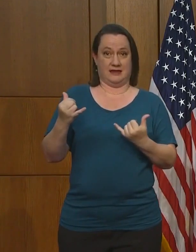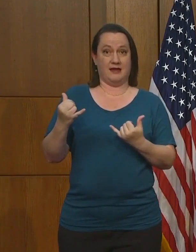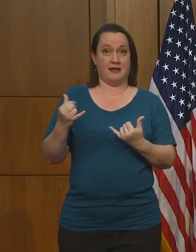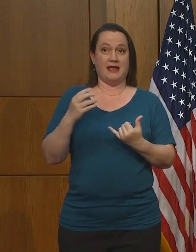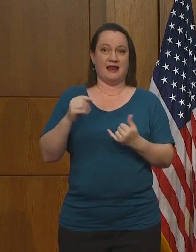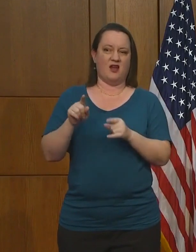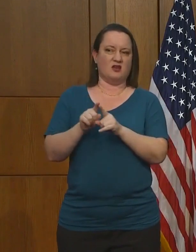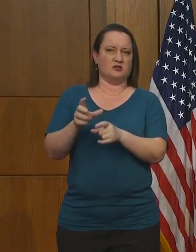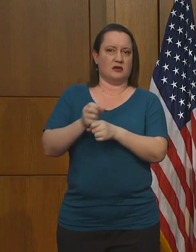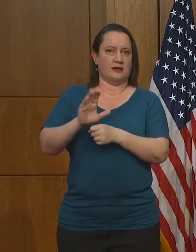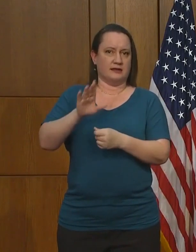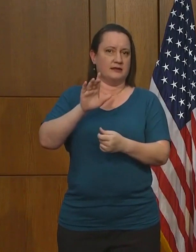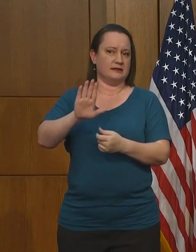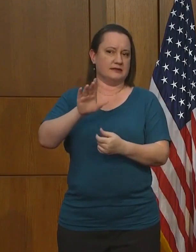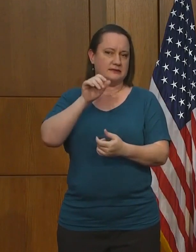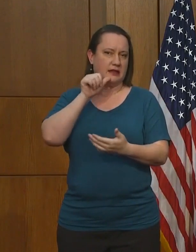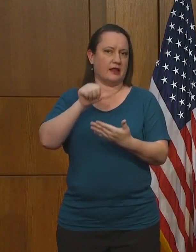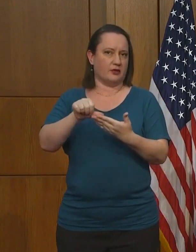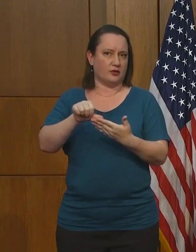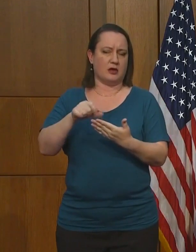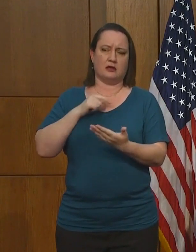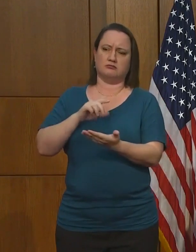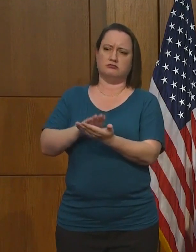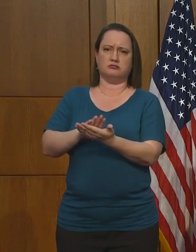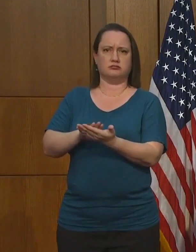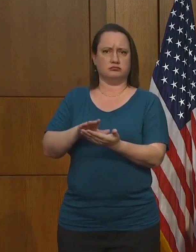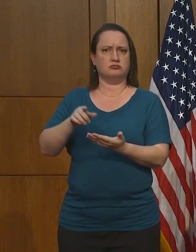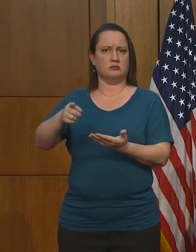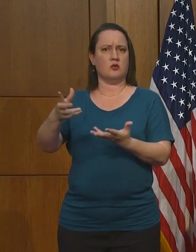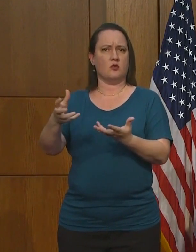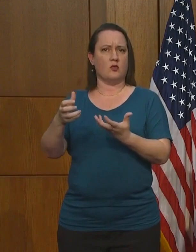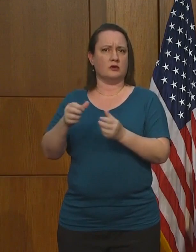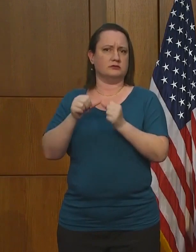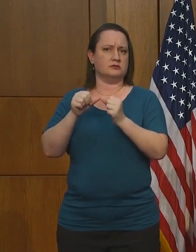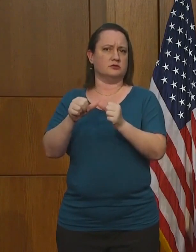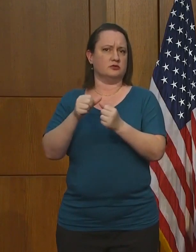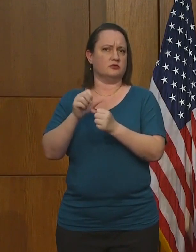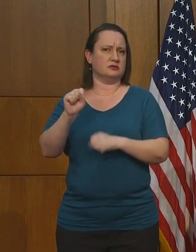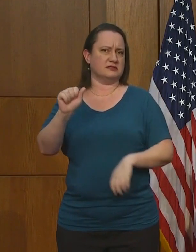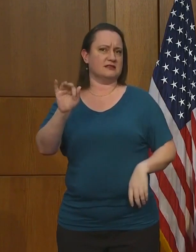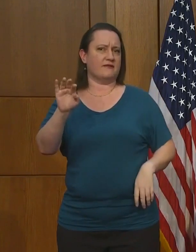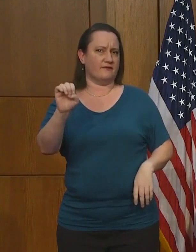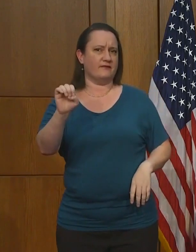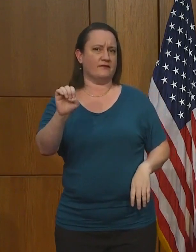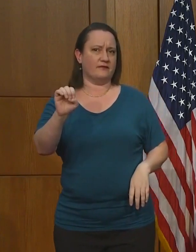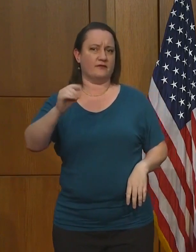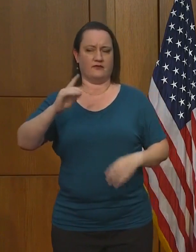EARLIER TODAY AND ALSO- I RECEIVED A LETTER FROM HIM- AND